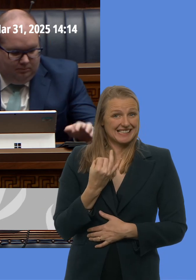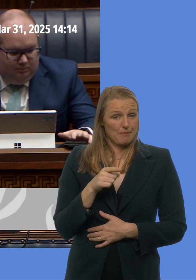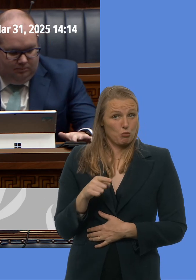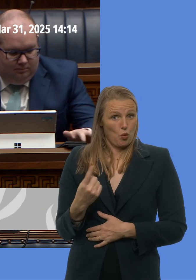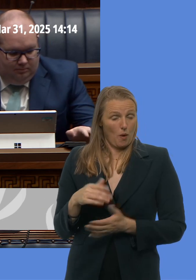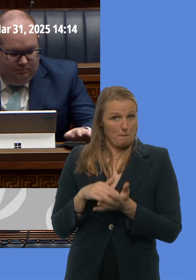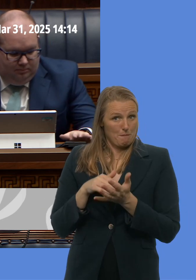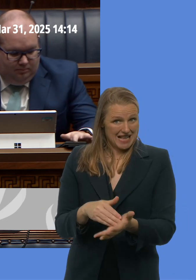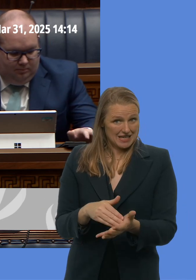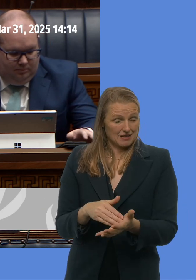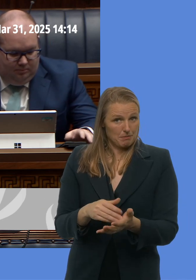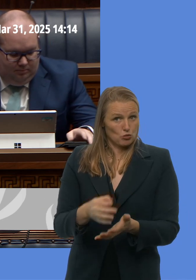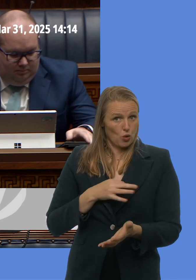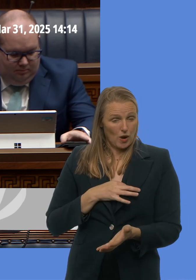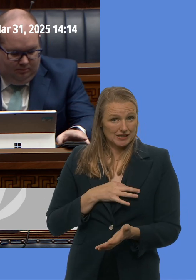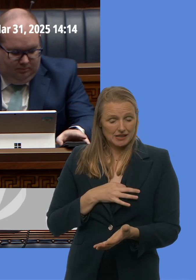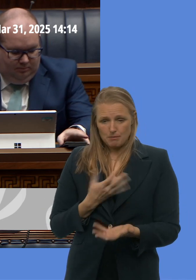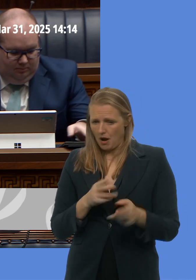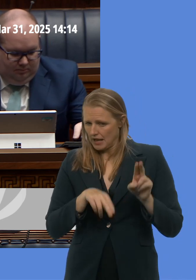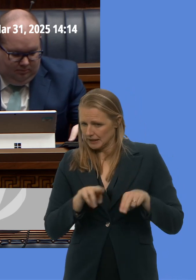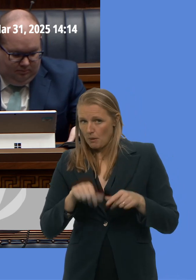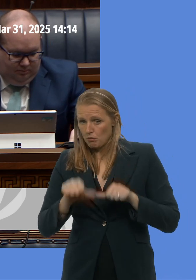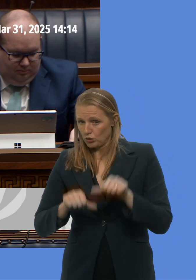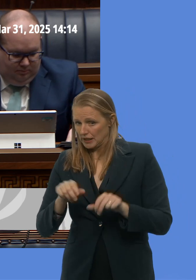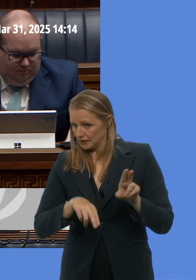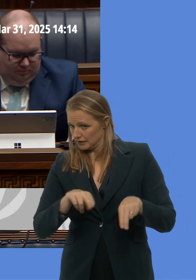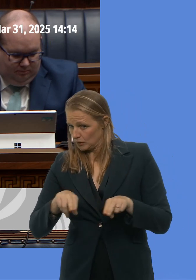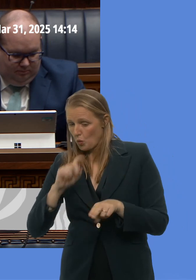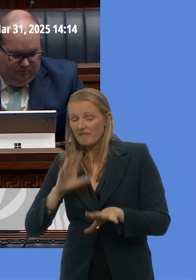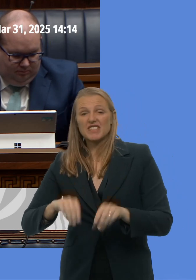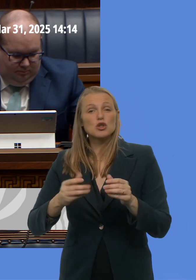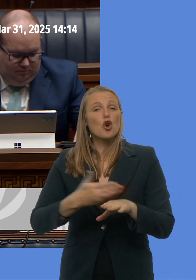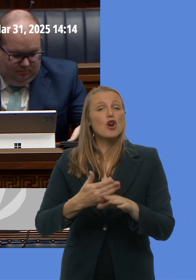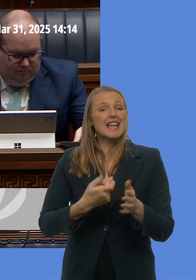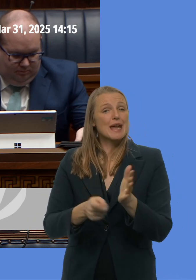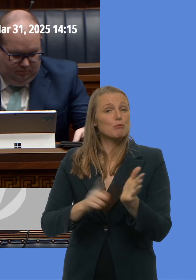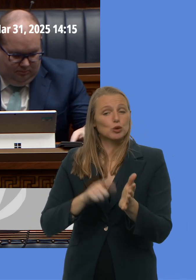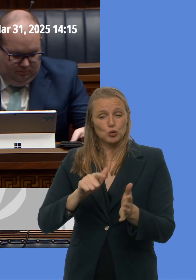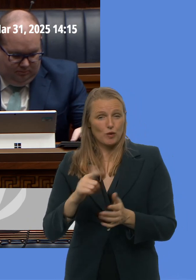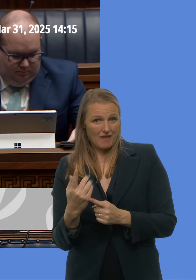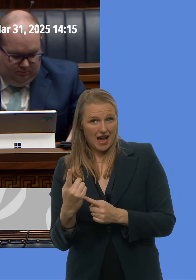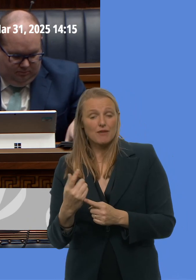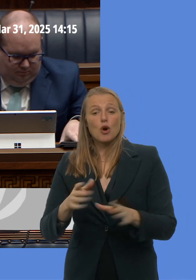million. The assessment process will complete in early April 2025 and groups will be notified of the